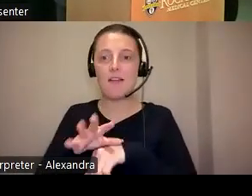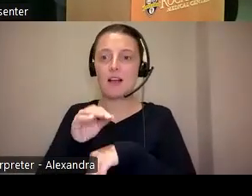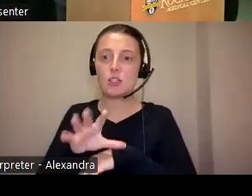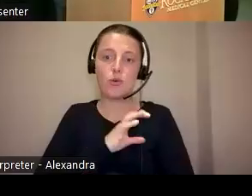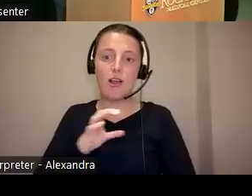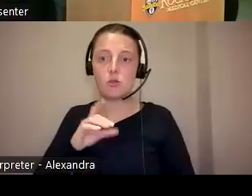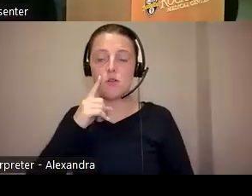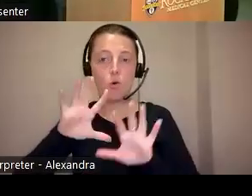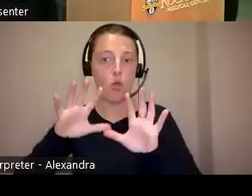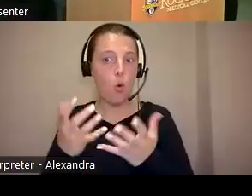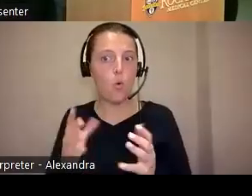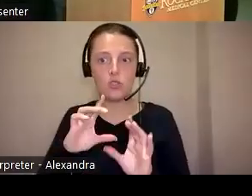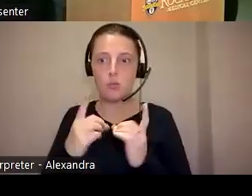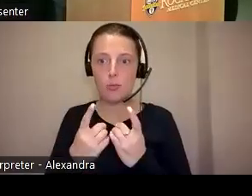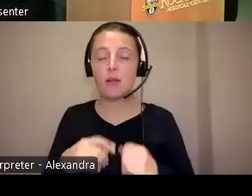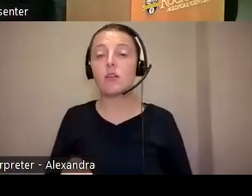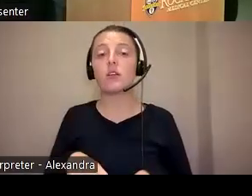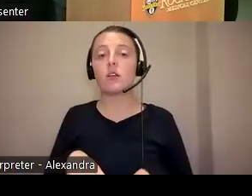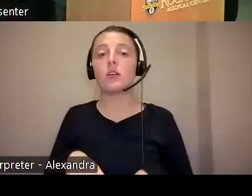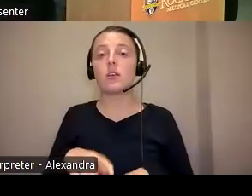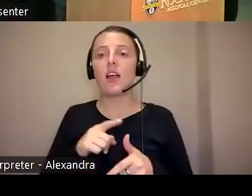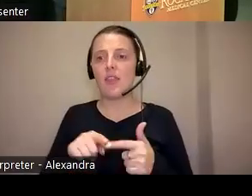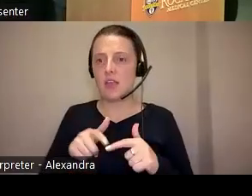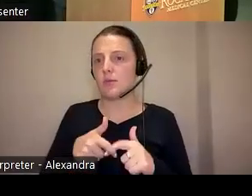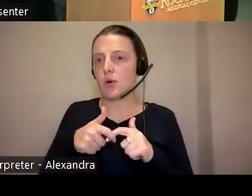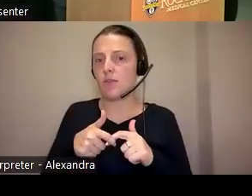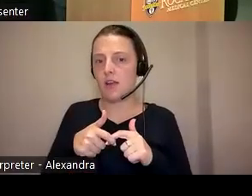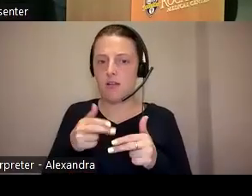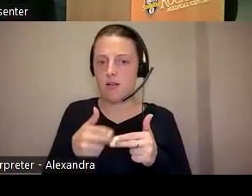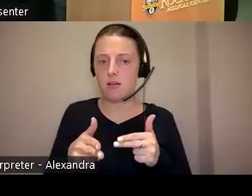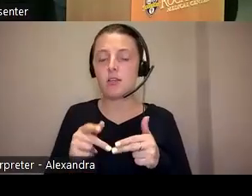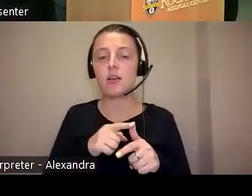uh after a brief hiatus um the office of mental health promotion restarts DPAC and sustains it